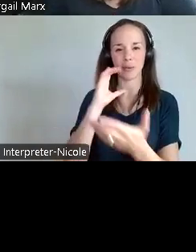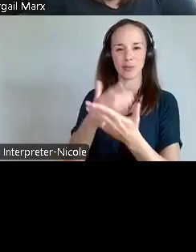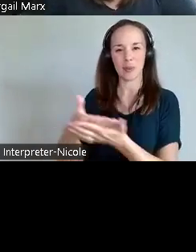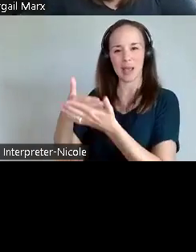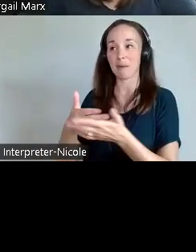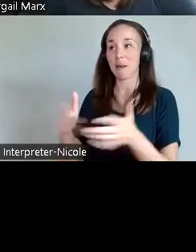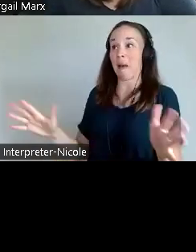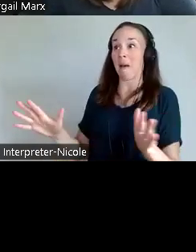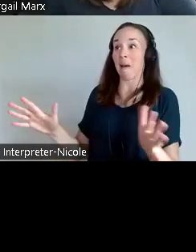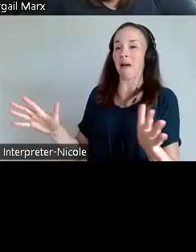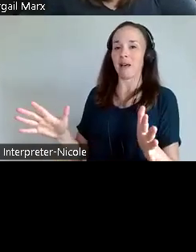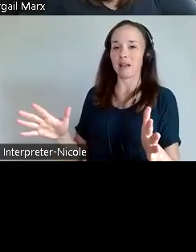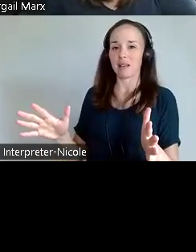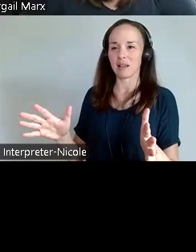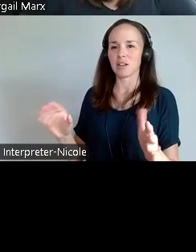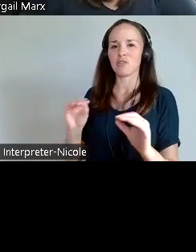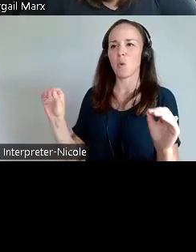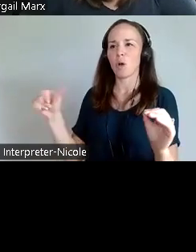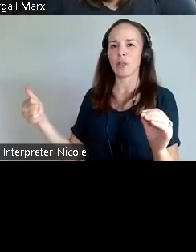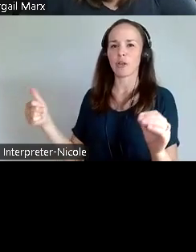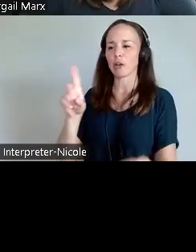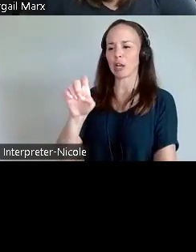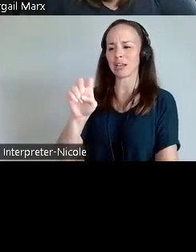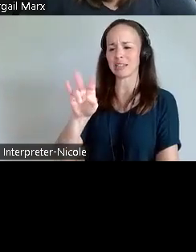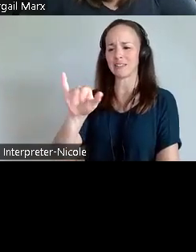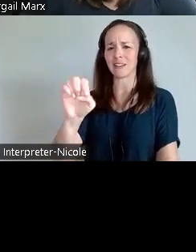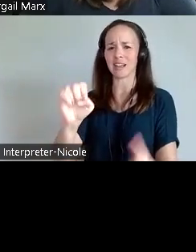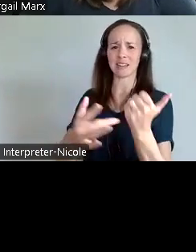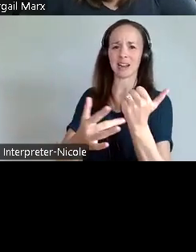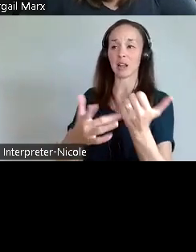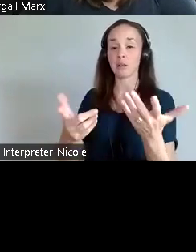than your body in order to communicate. So that could be sign language, gestures,